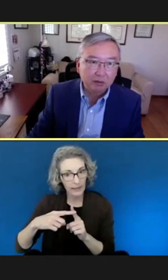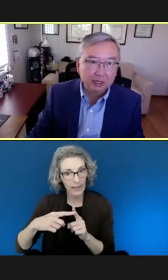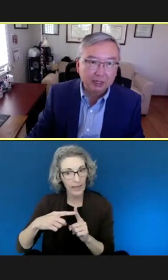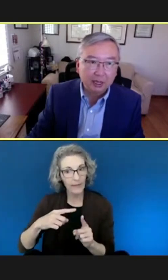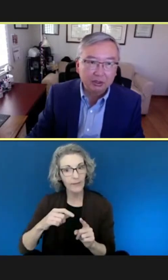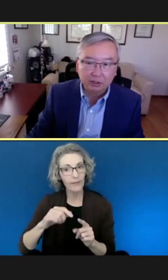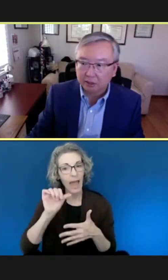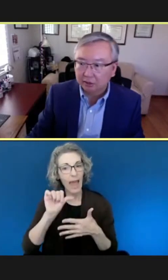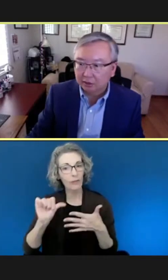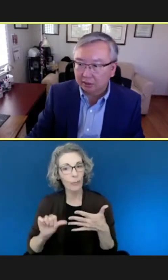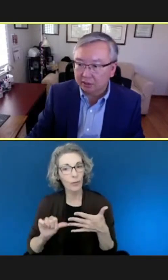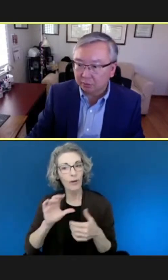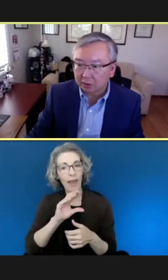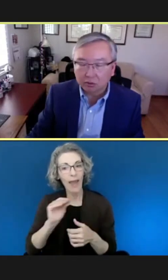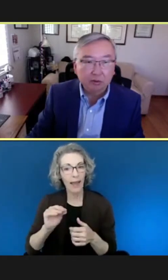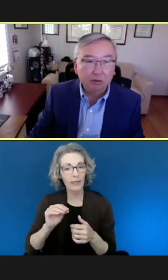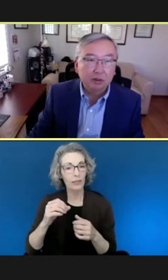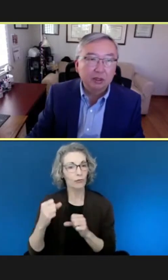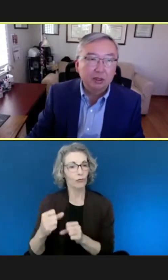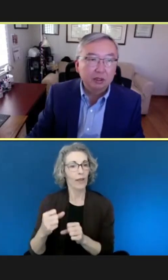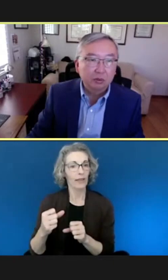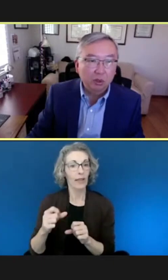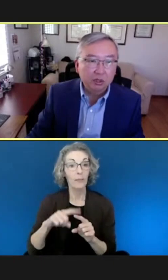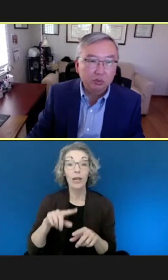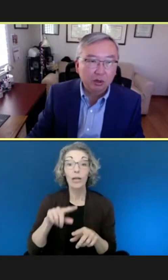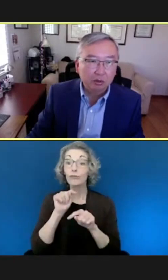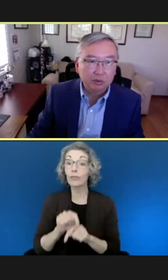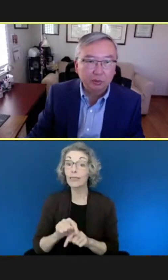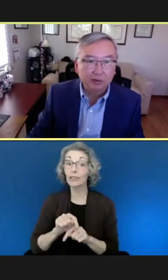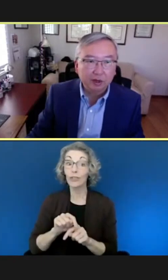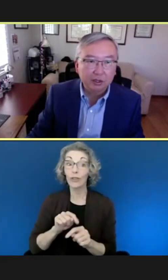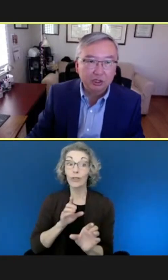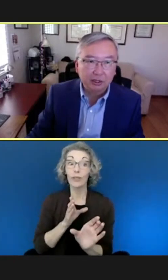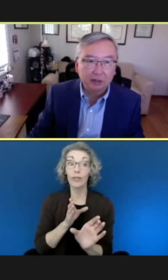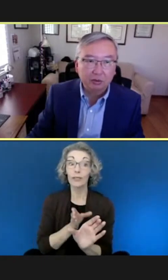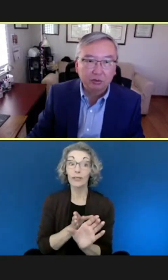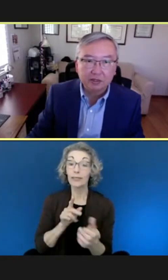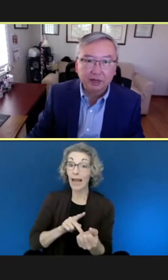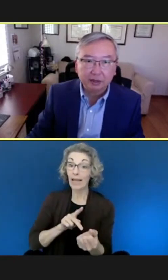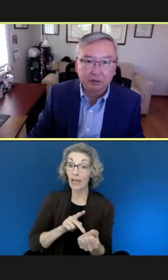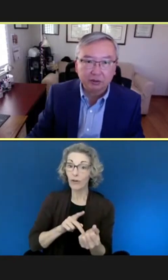traditional psychiatry is about what's wrong, the pathology, the risk factors.